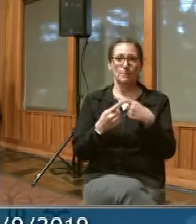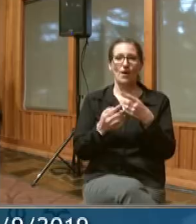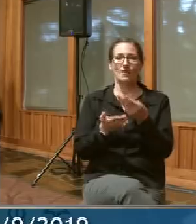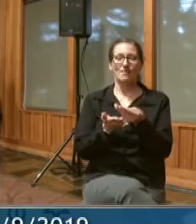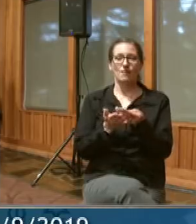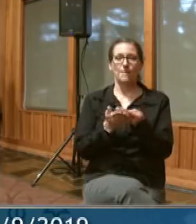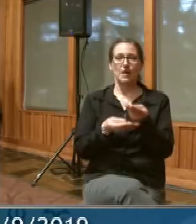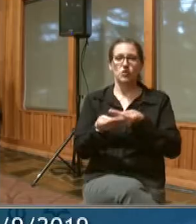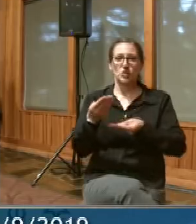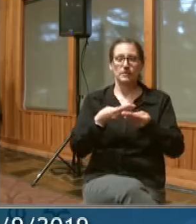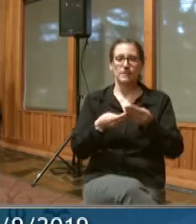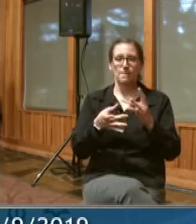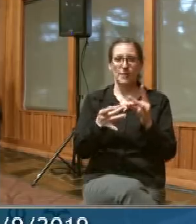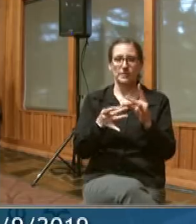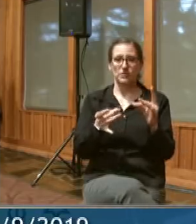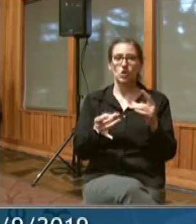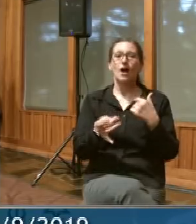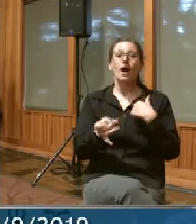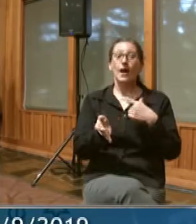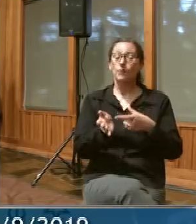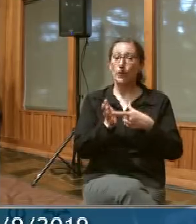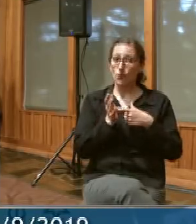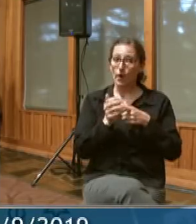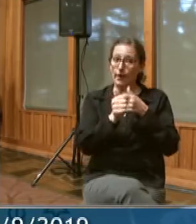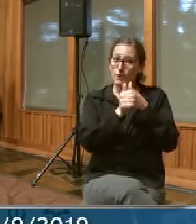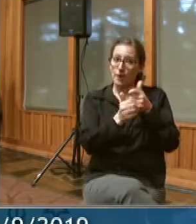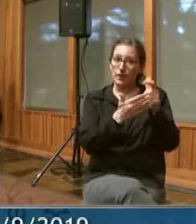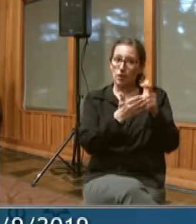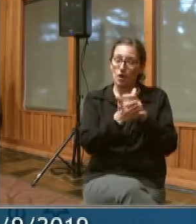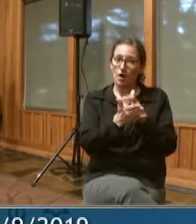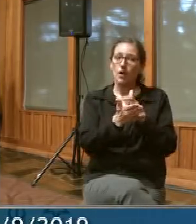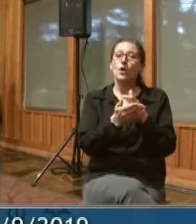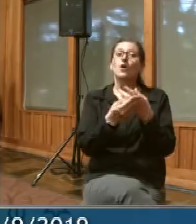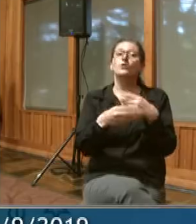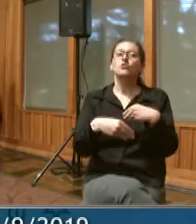DEVELOPMENT AGENCY IN OUR CITY. WE WILL THEN MOVE ON TO THE